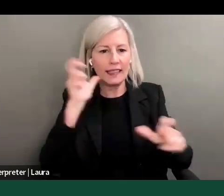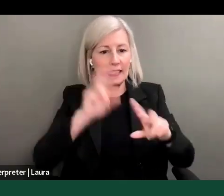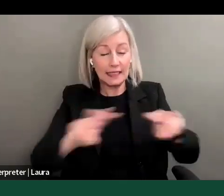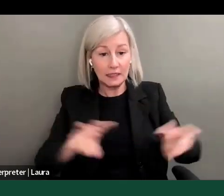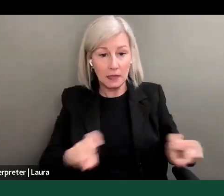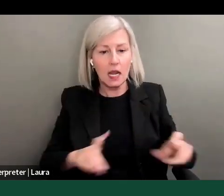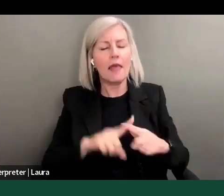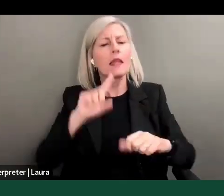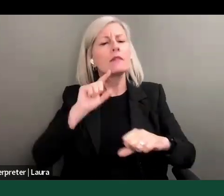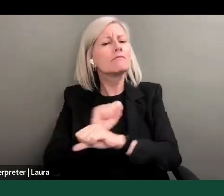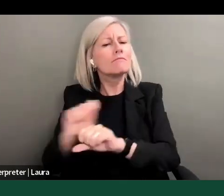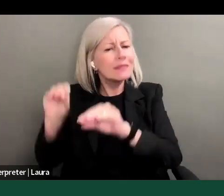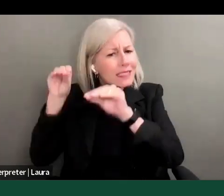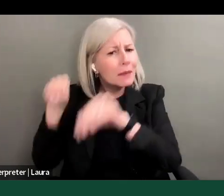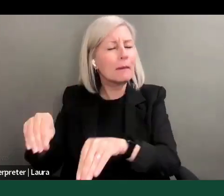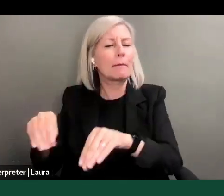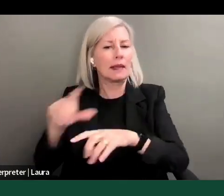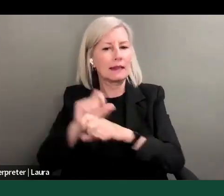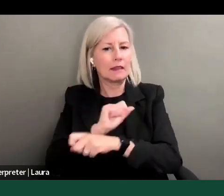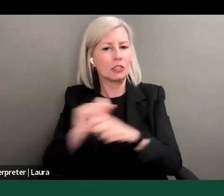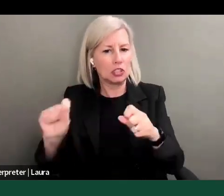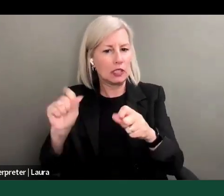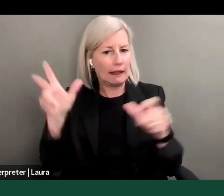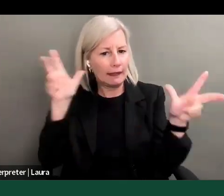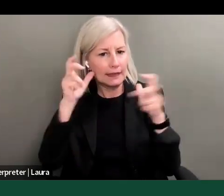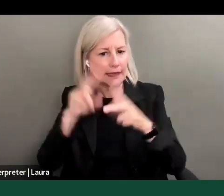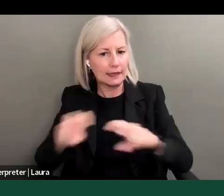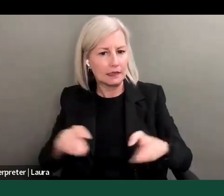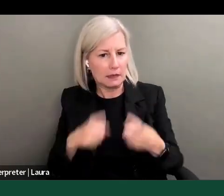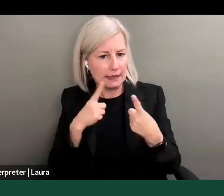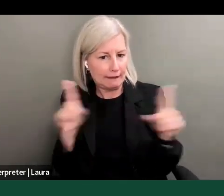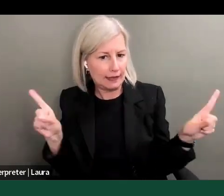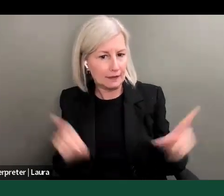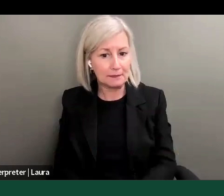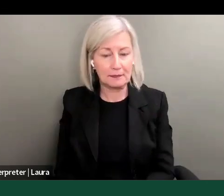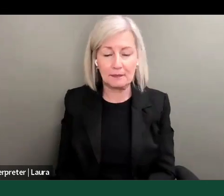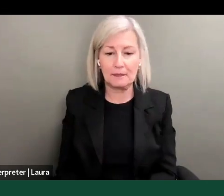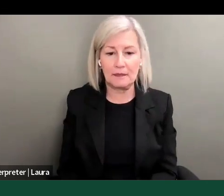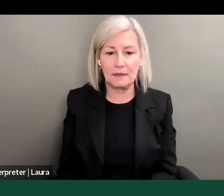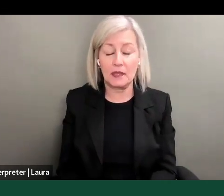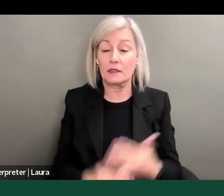these assessments effectively. So, I will turn it over to Jordan.